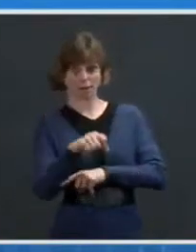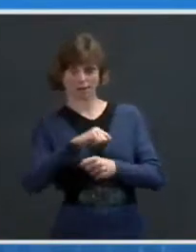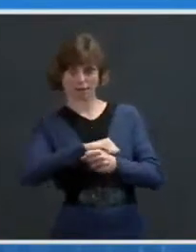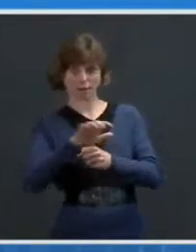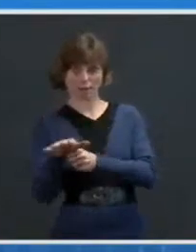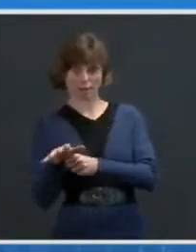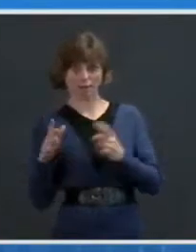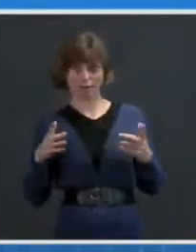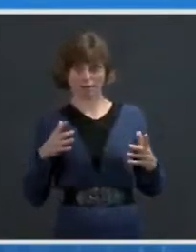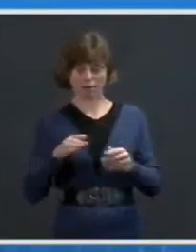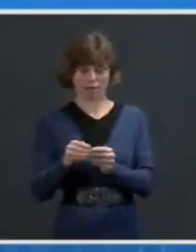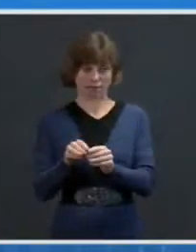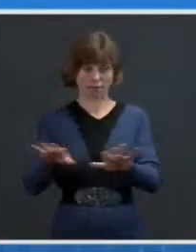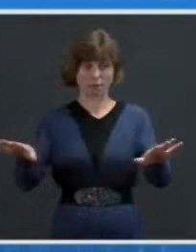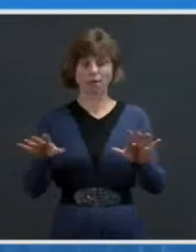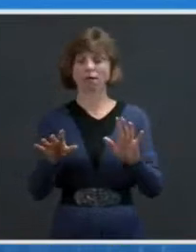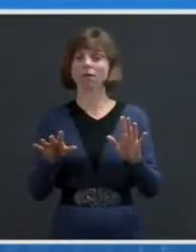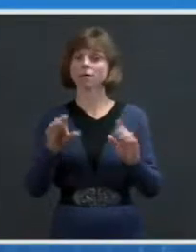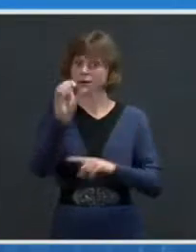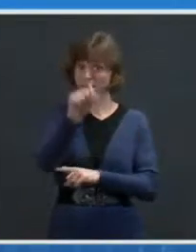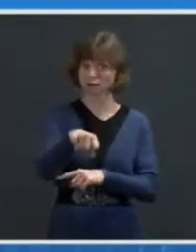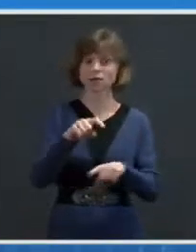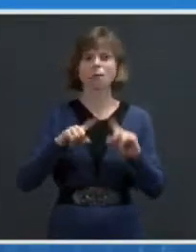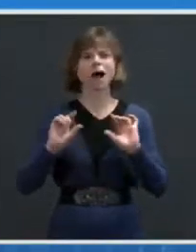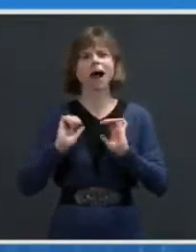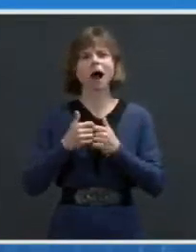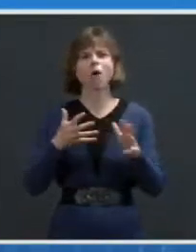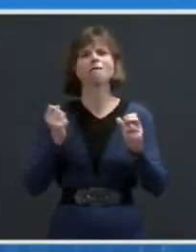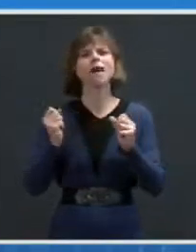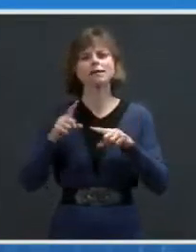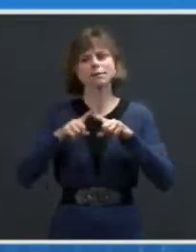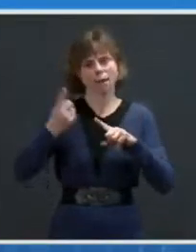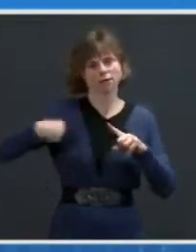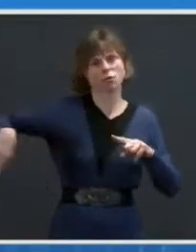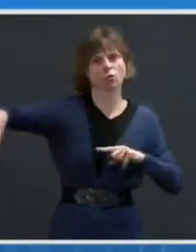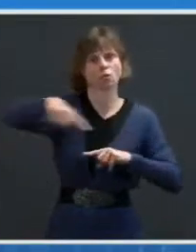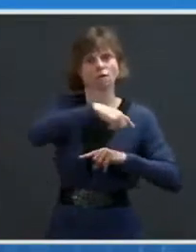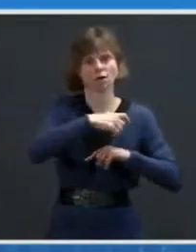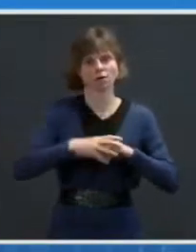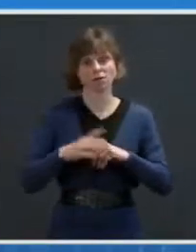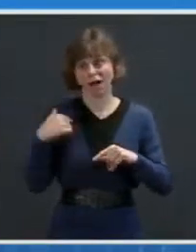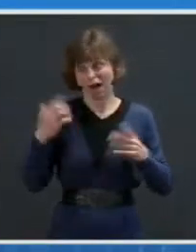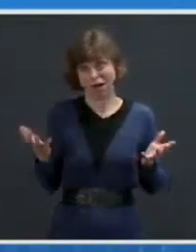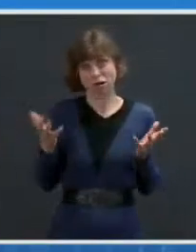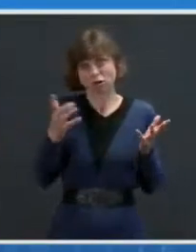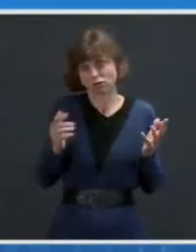PANDEMIC. THERE IS A PATH OUT OF THIS PANDEMIC.